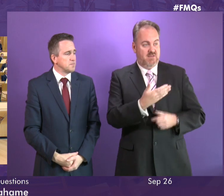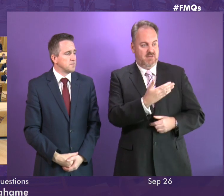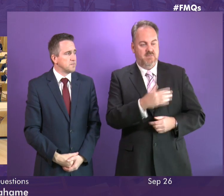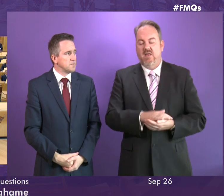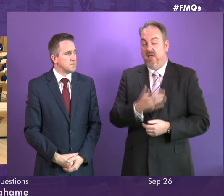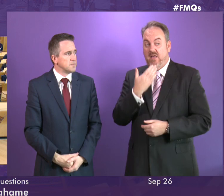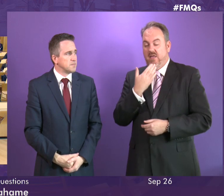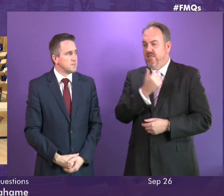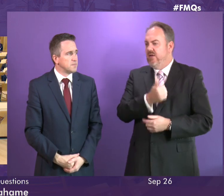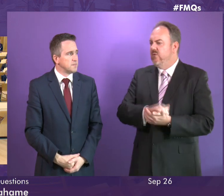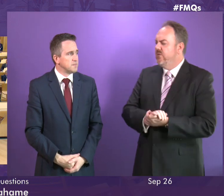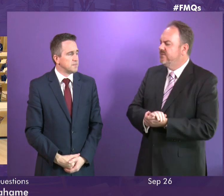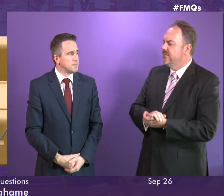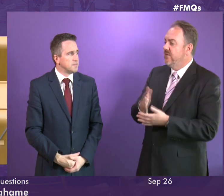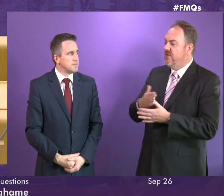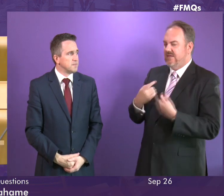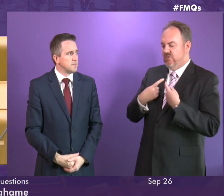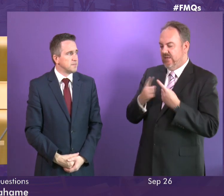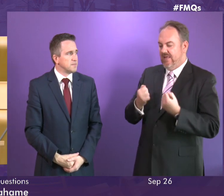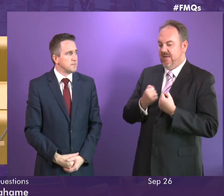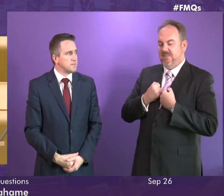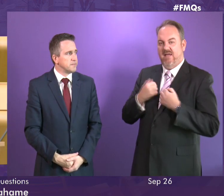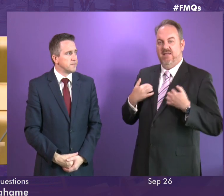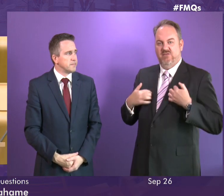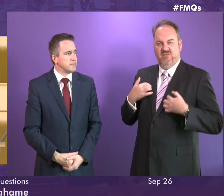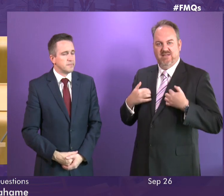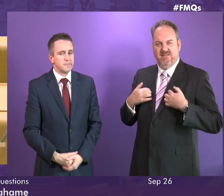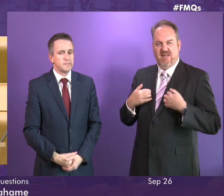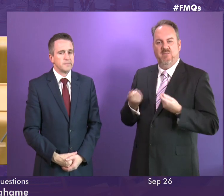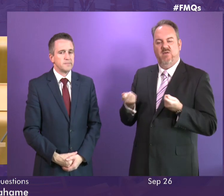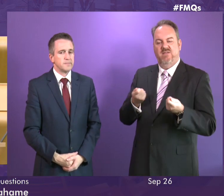and Lauderdale) (SNP): I declare an interest as convener of the cross-party